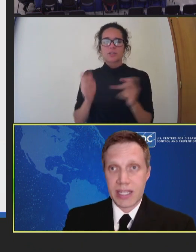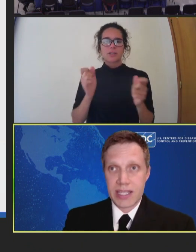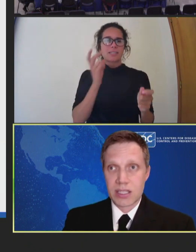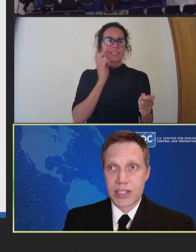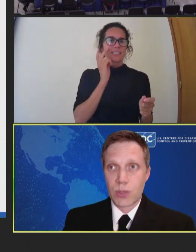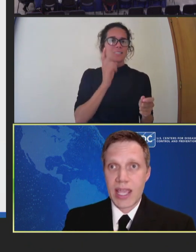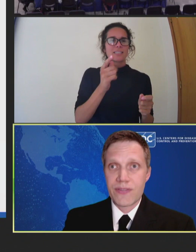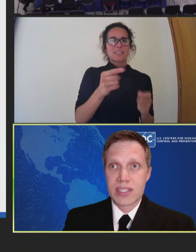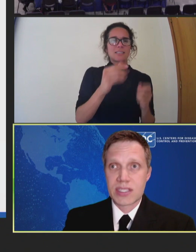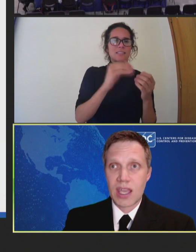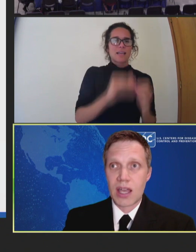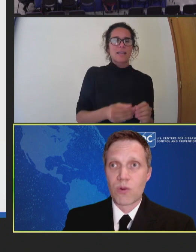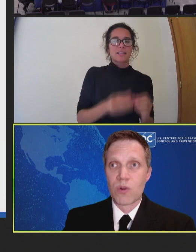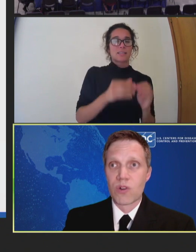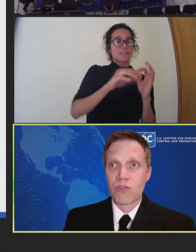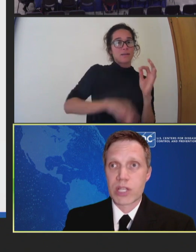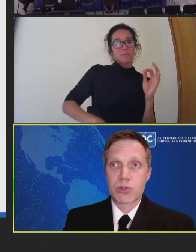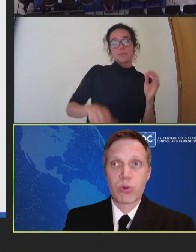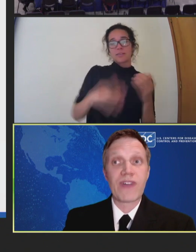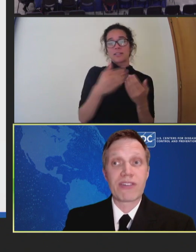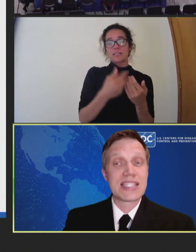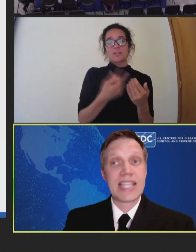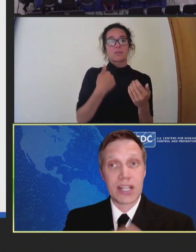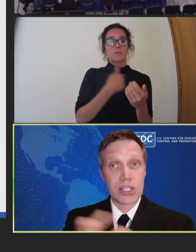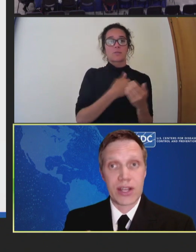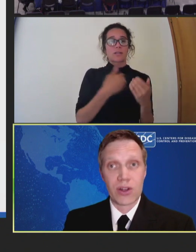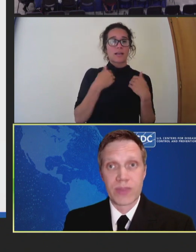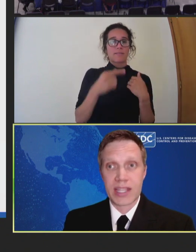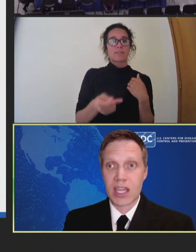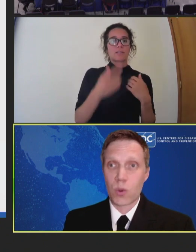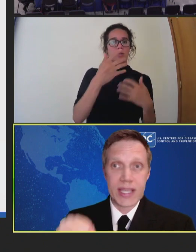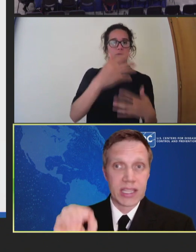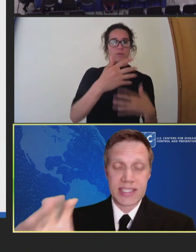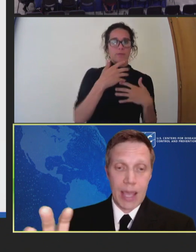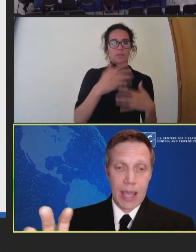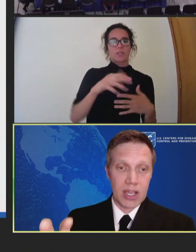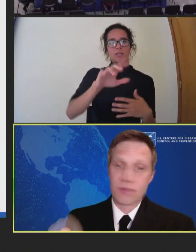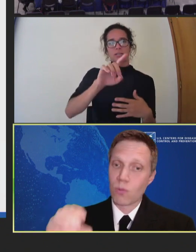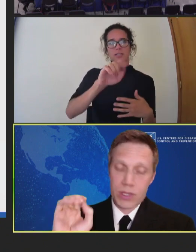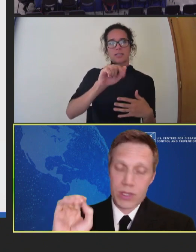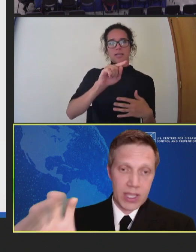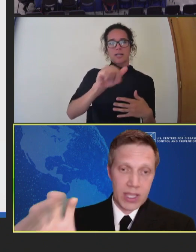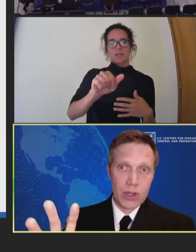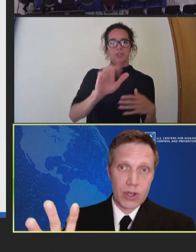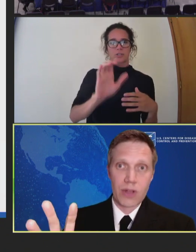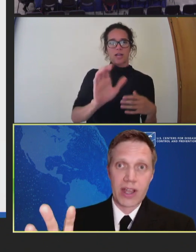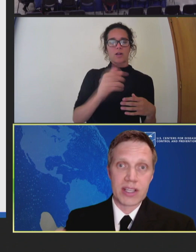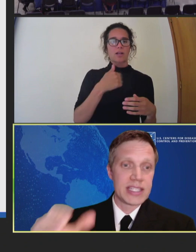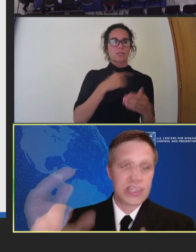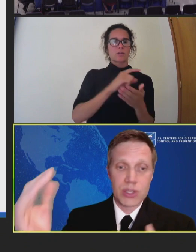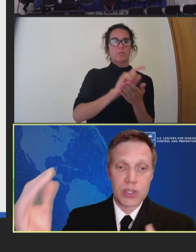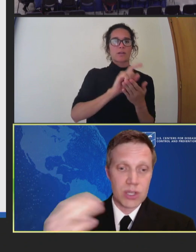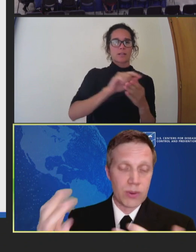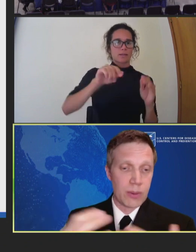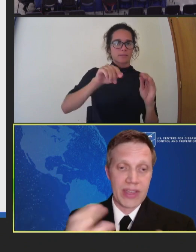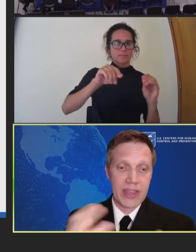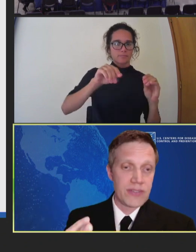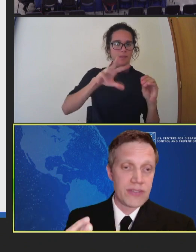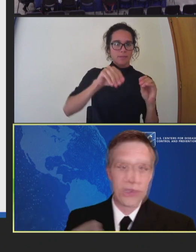easily. So, we have this respiratory virus data channel. And it's got a weekly snapshot, what's going on with the overall virus. It tells you what's going on with activity levels,